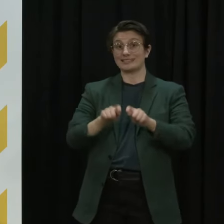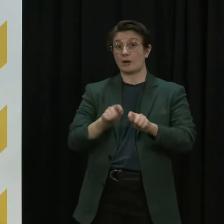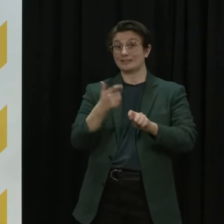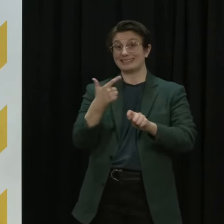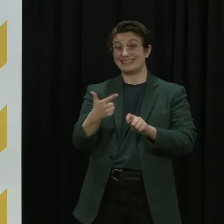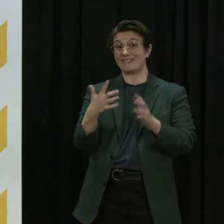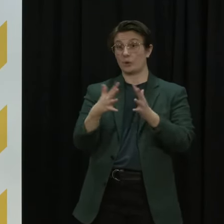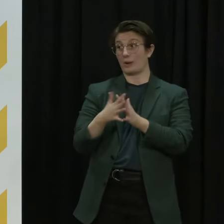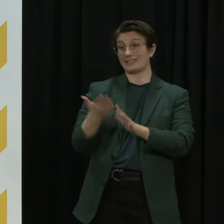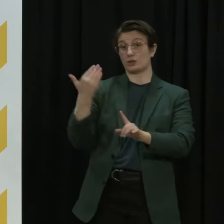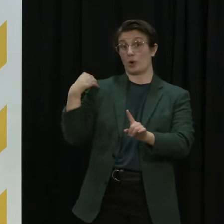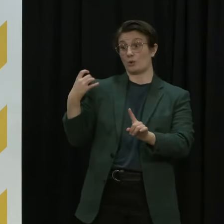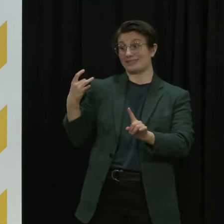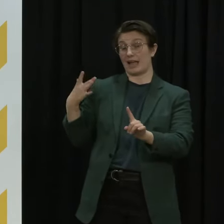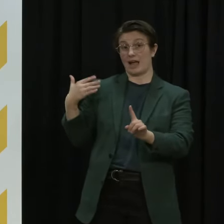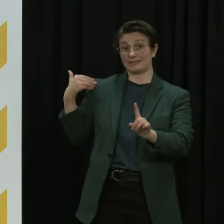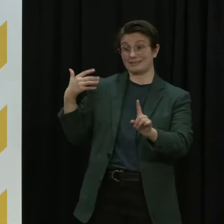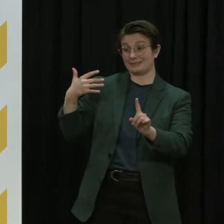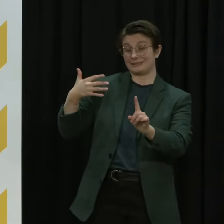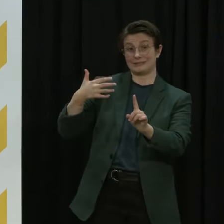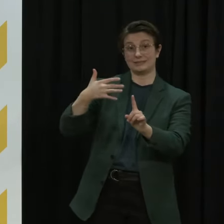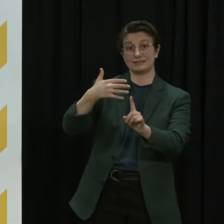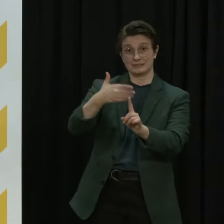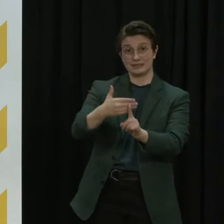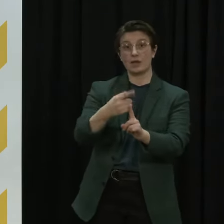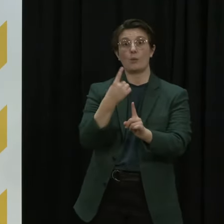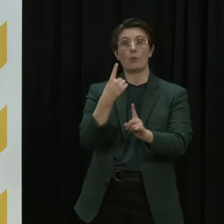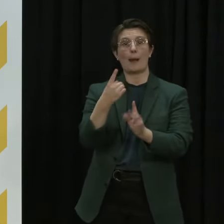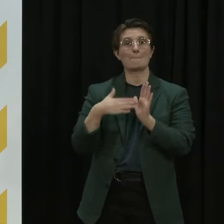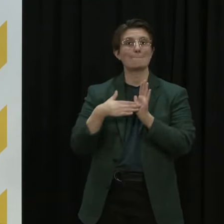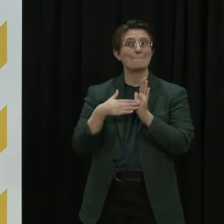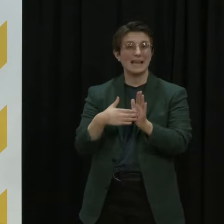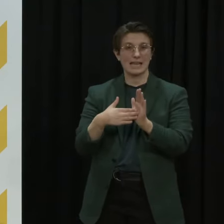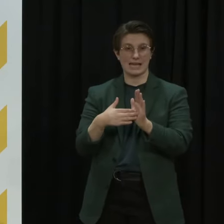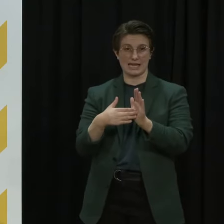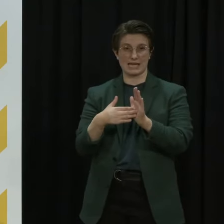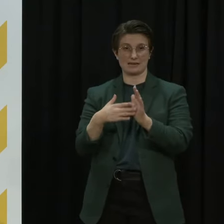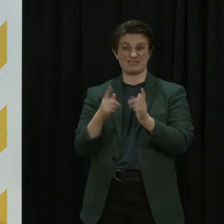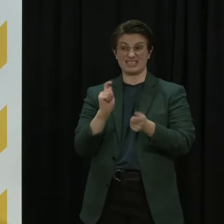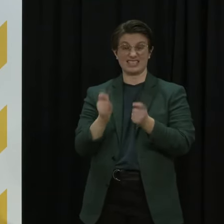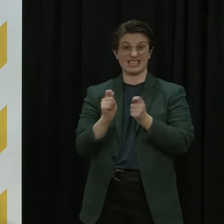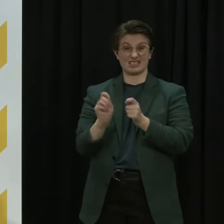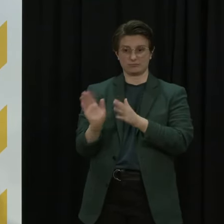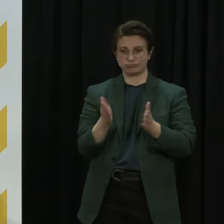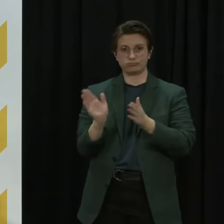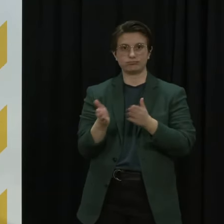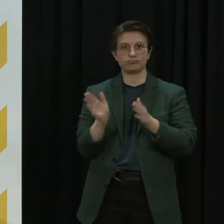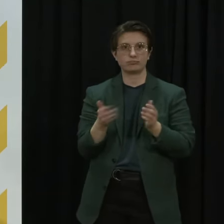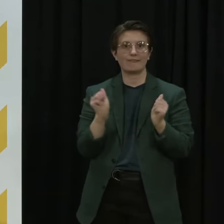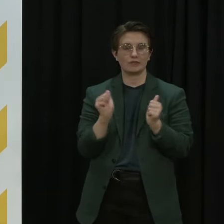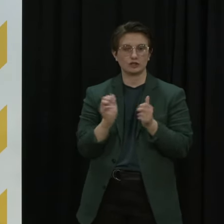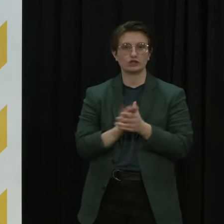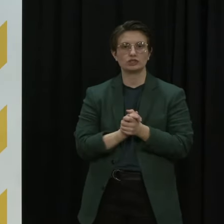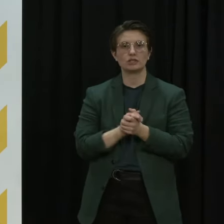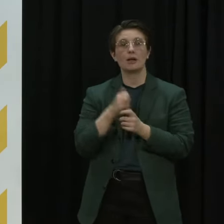been carried out in the current outbreak.